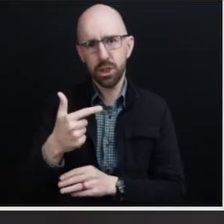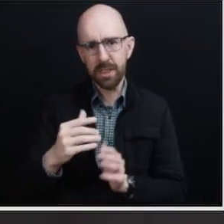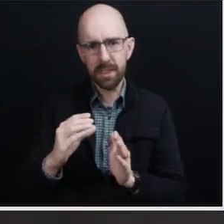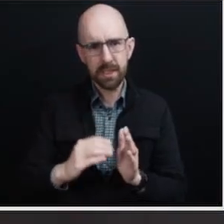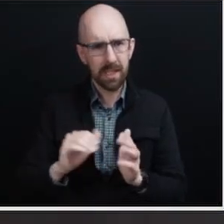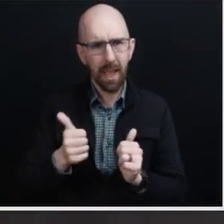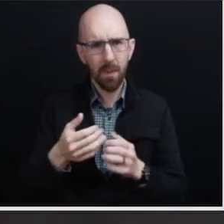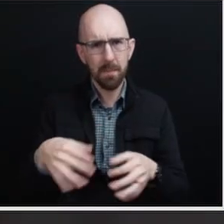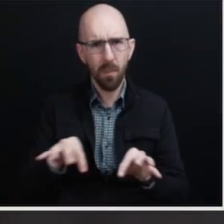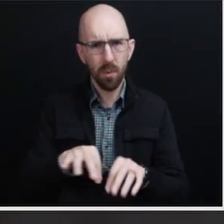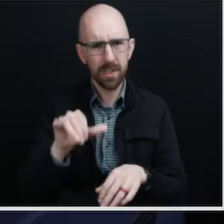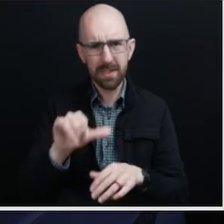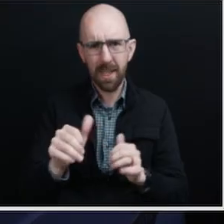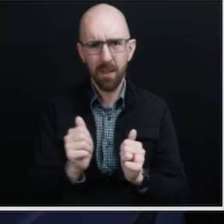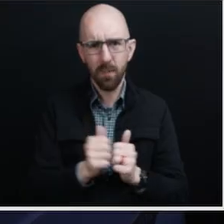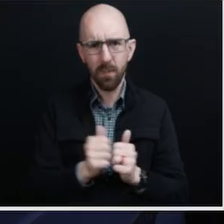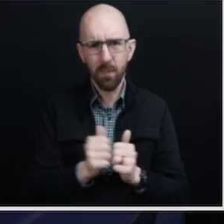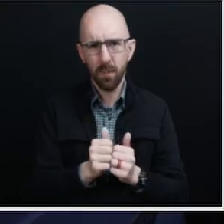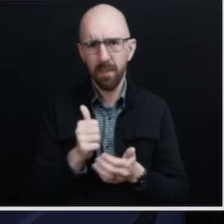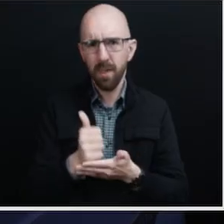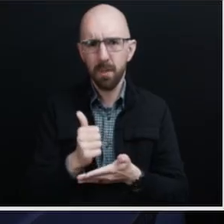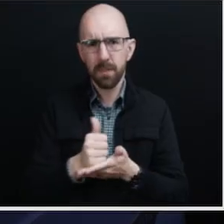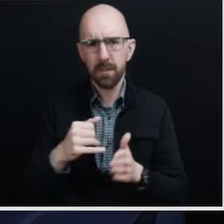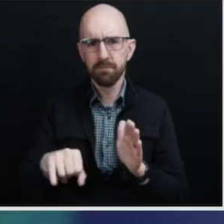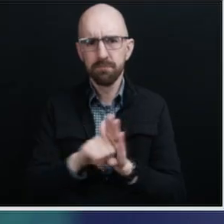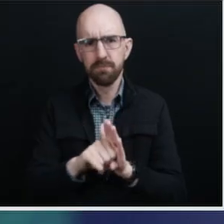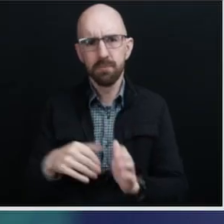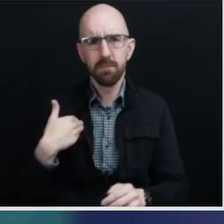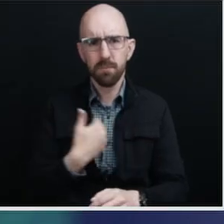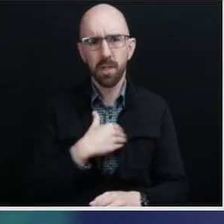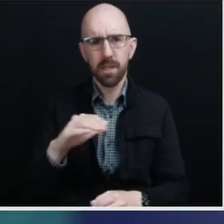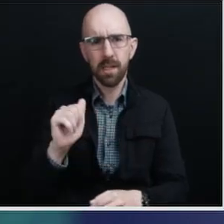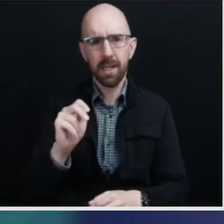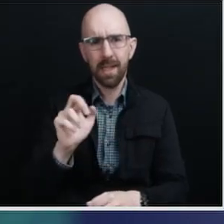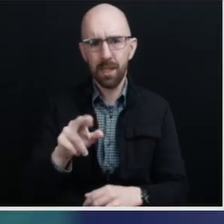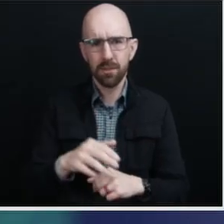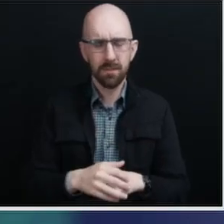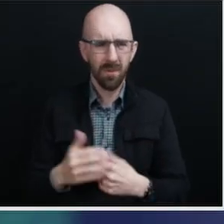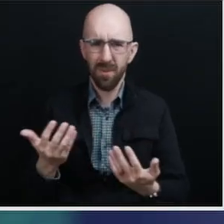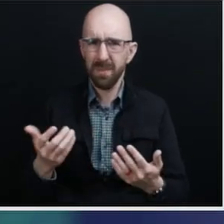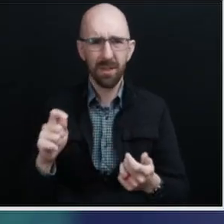help detecting breast cancer? Oh, I mean it's revolutionized where we are today and why we